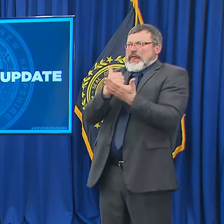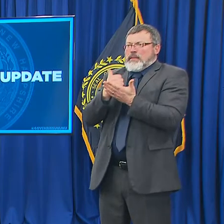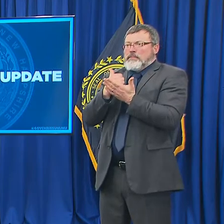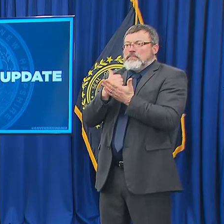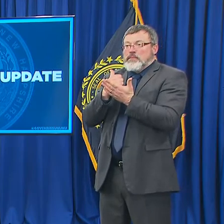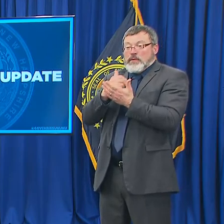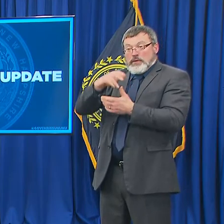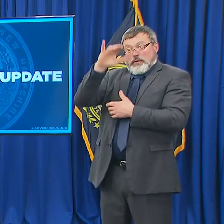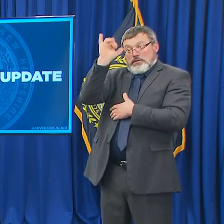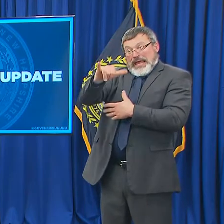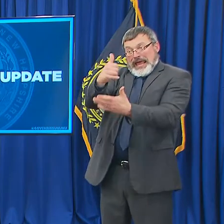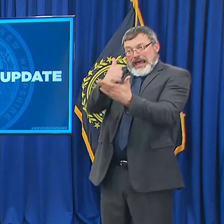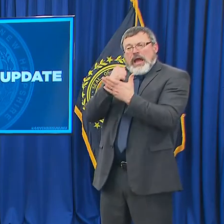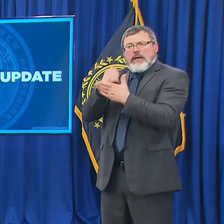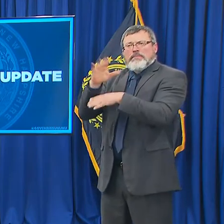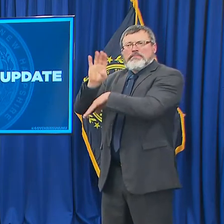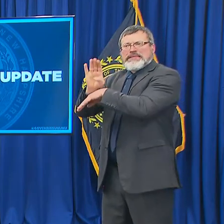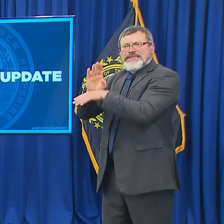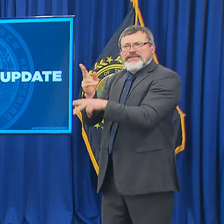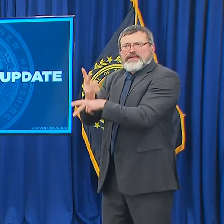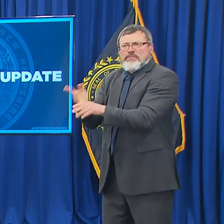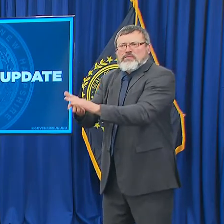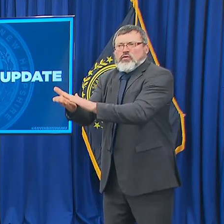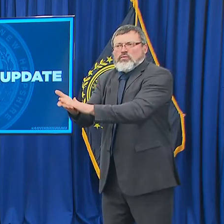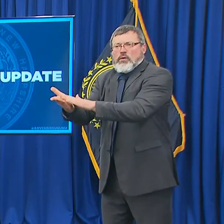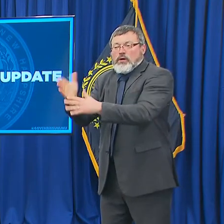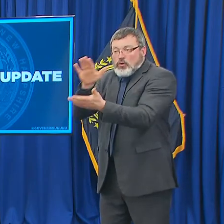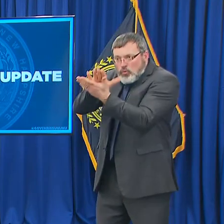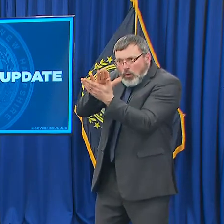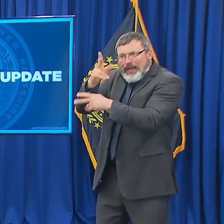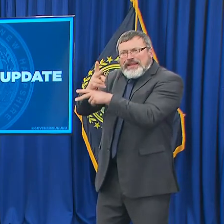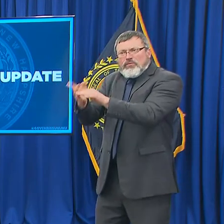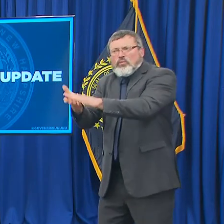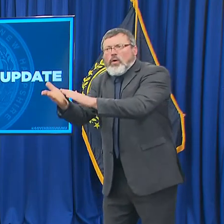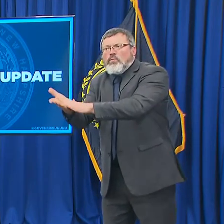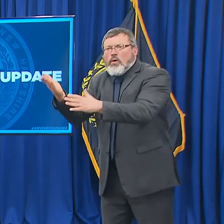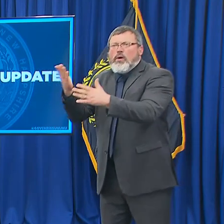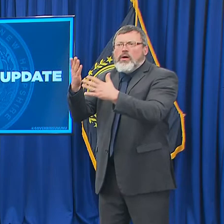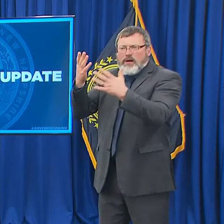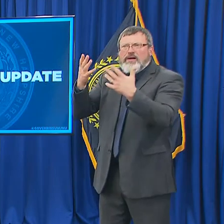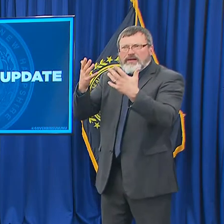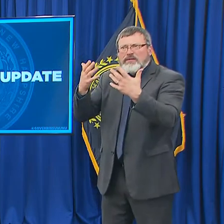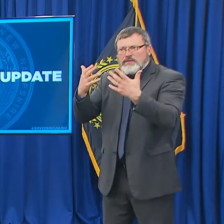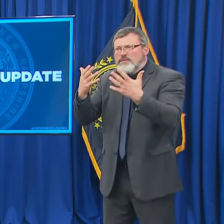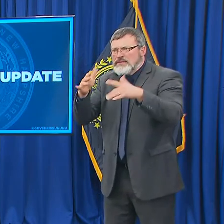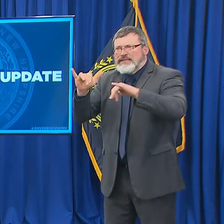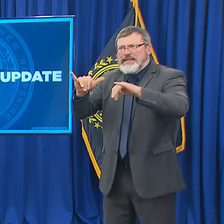today. Today we're announcing Five new outbreaks at long term care